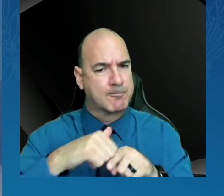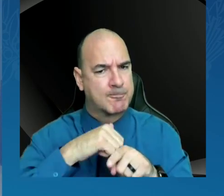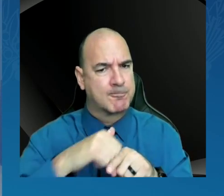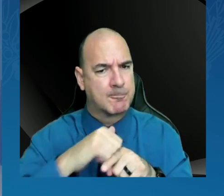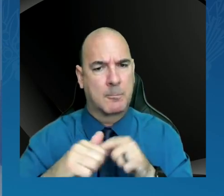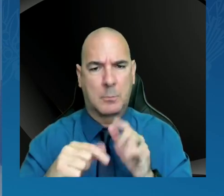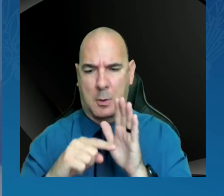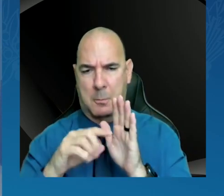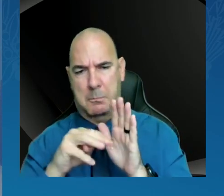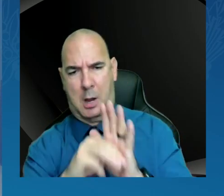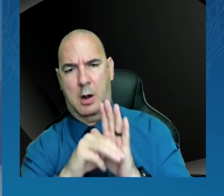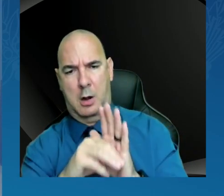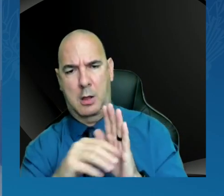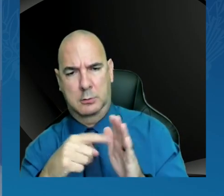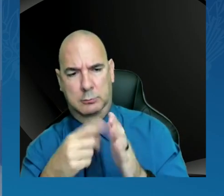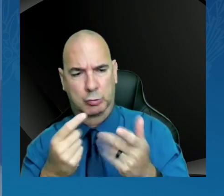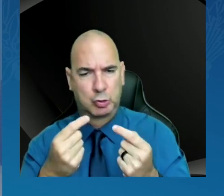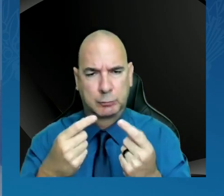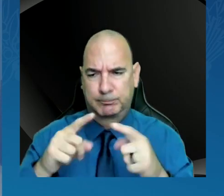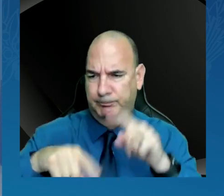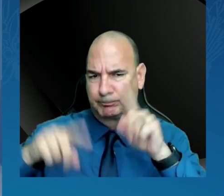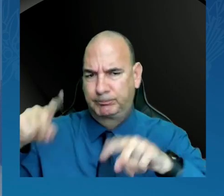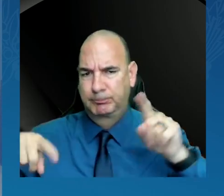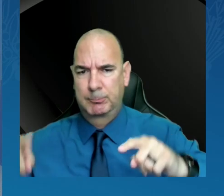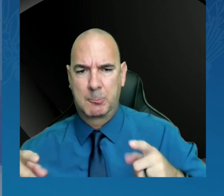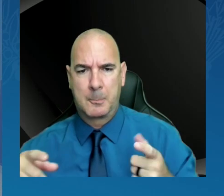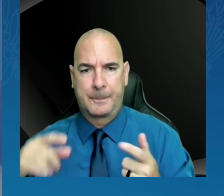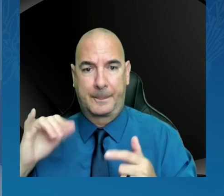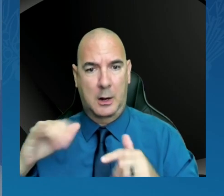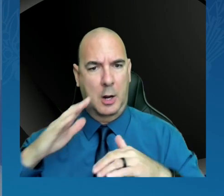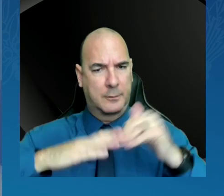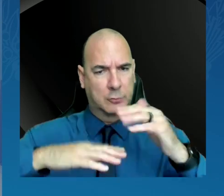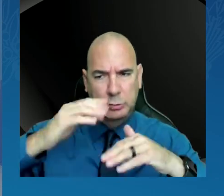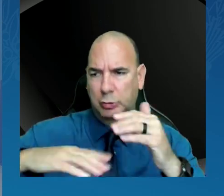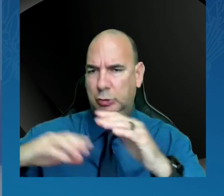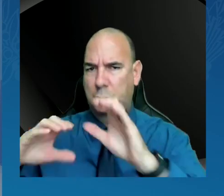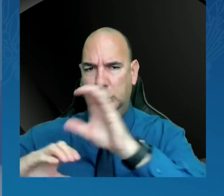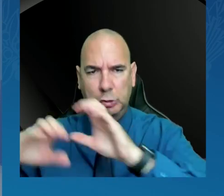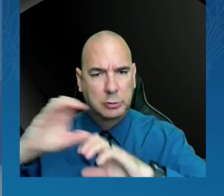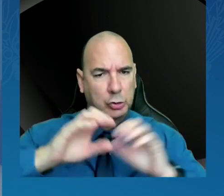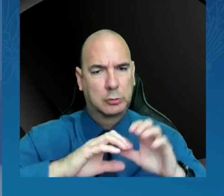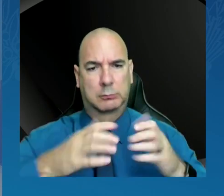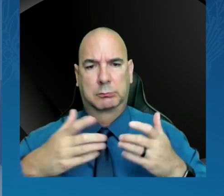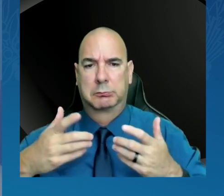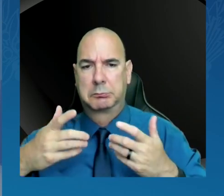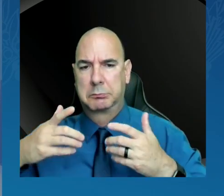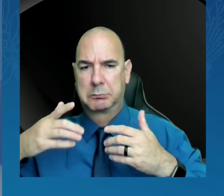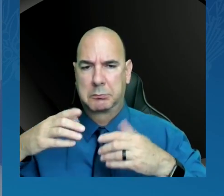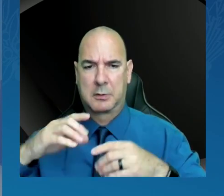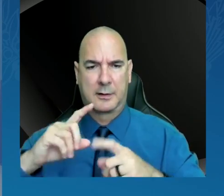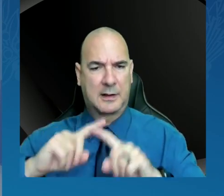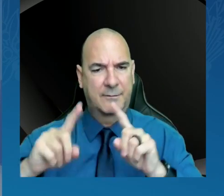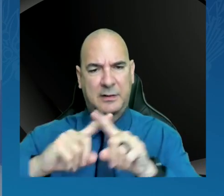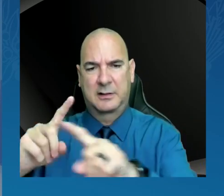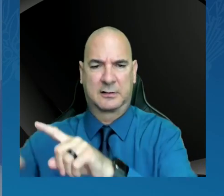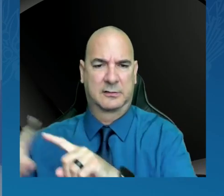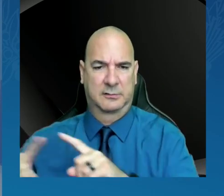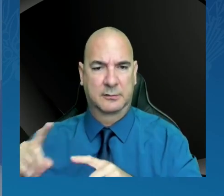of the construction and broadband and other infrastructure related jobs to come. Next, we will focus